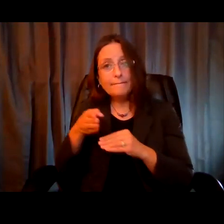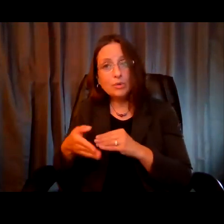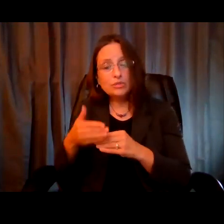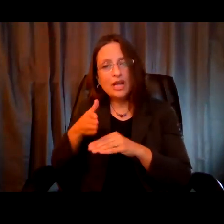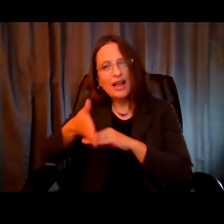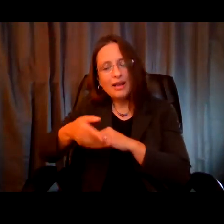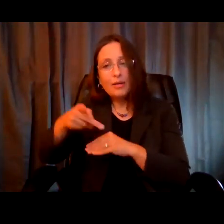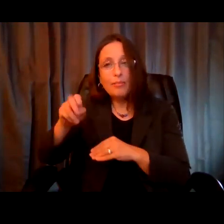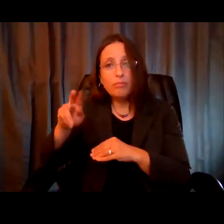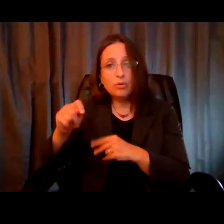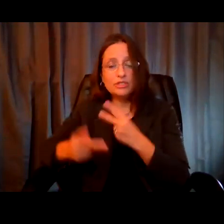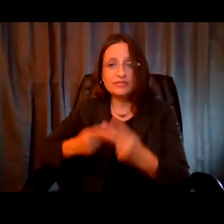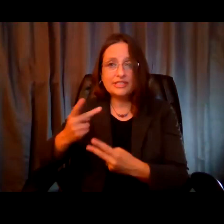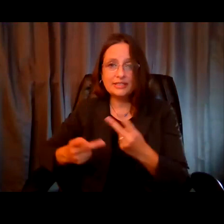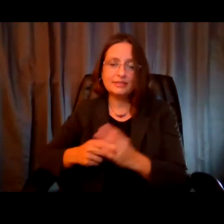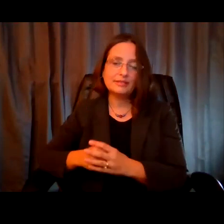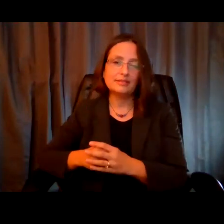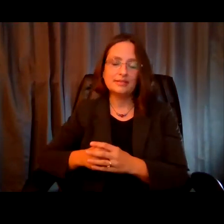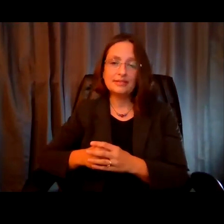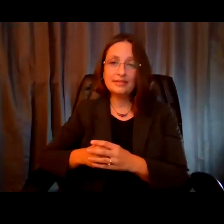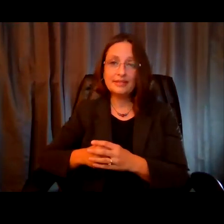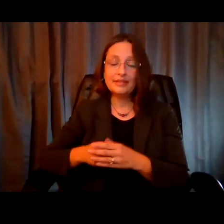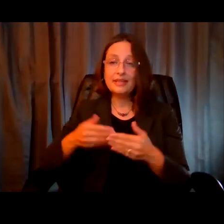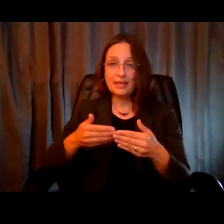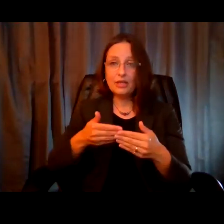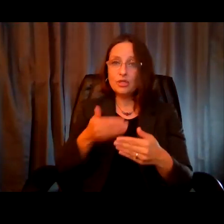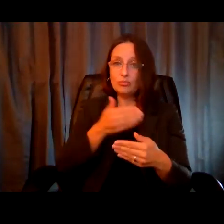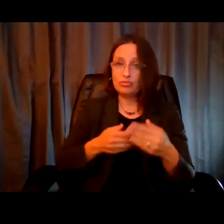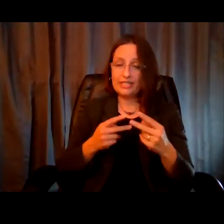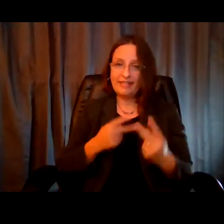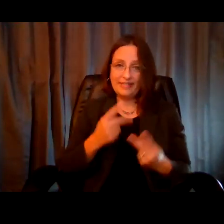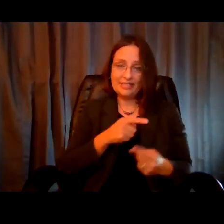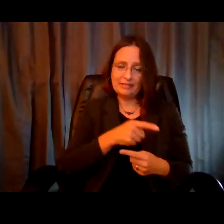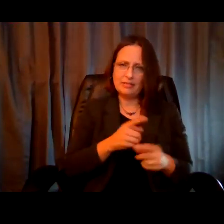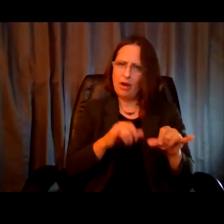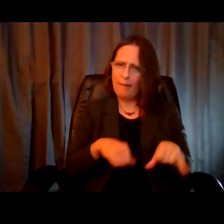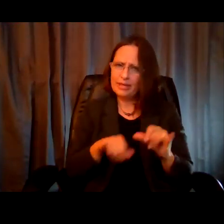the time, maintaining or improving your health but it could be specific to you.